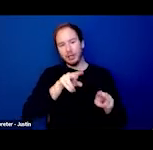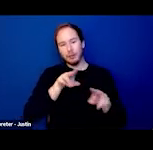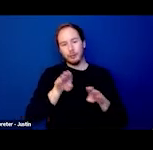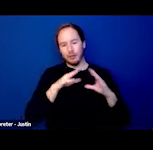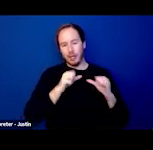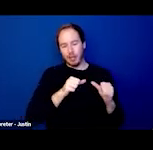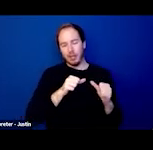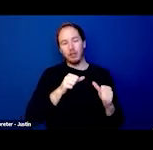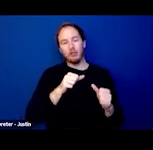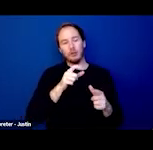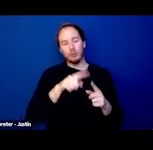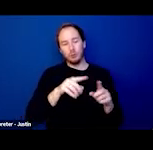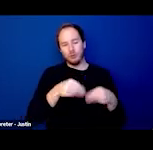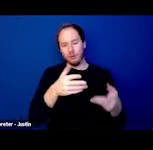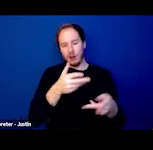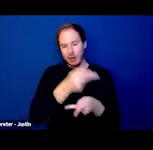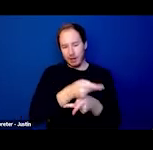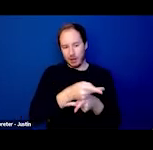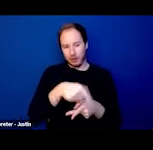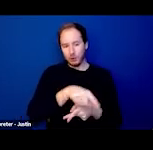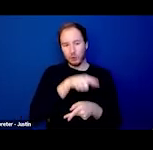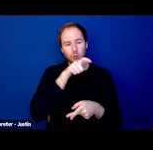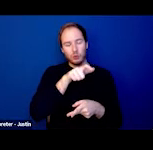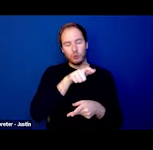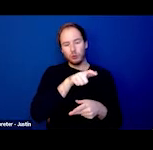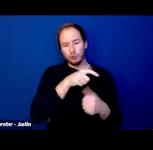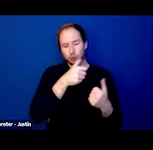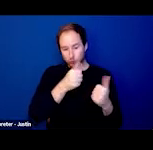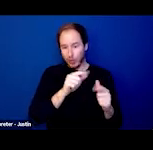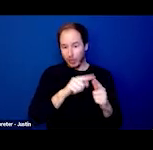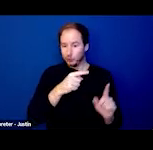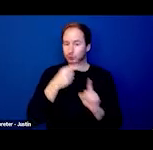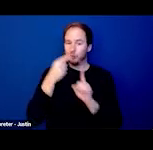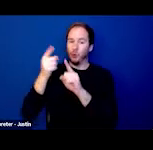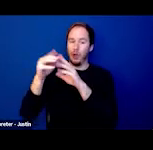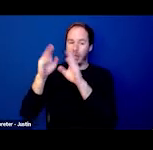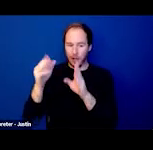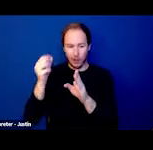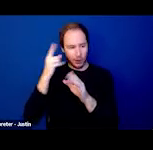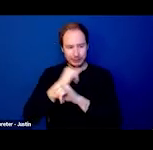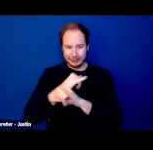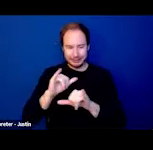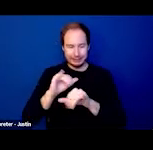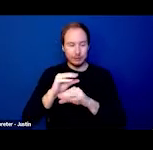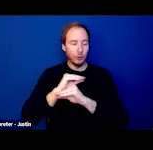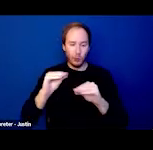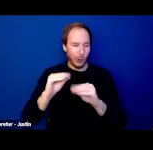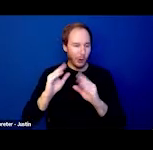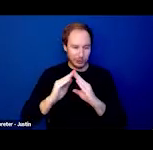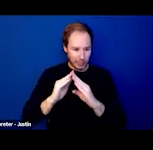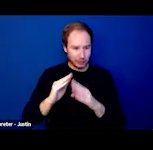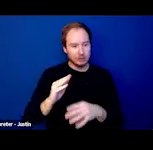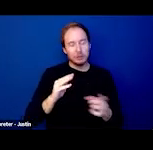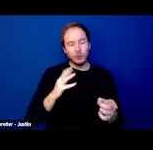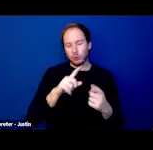beginning to provide care to people that are working towards housing, but are still unsheltered. And most importantly identifying some strategies